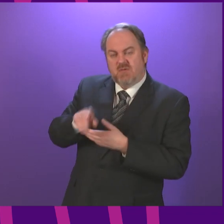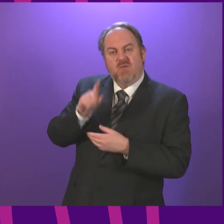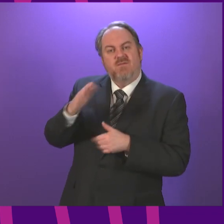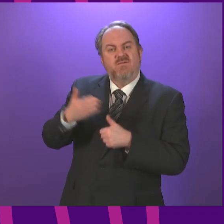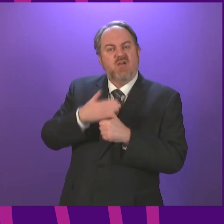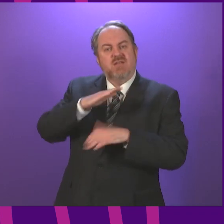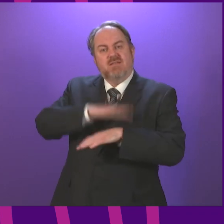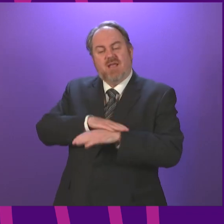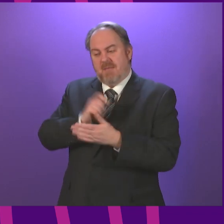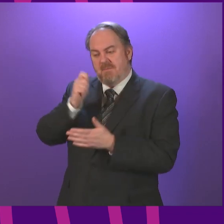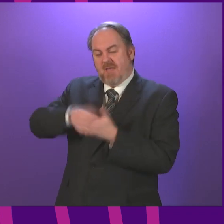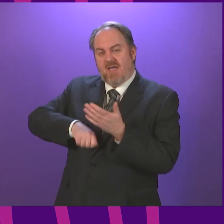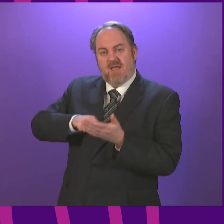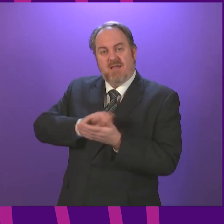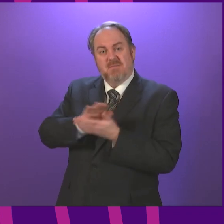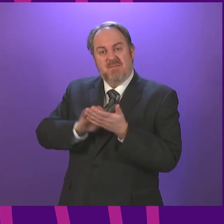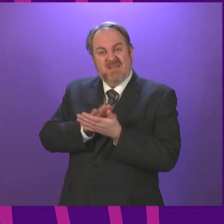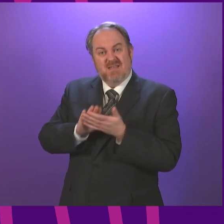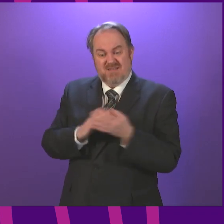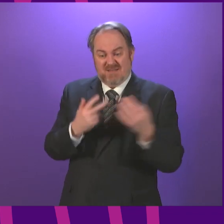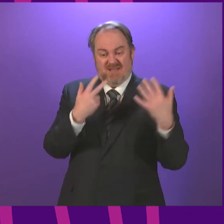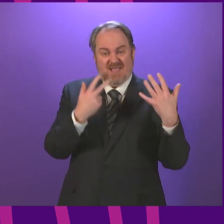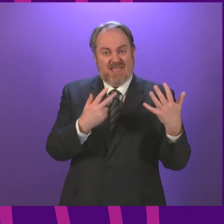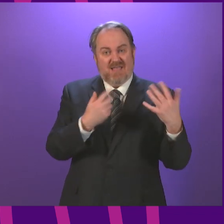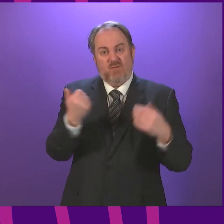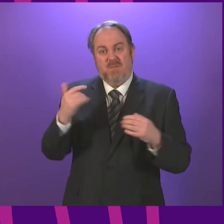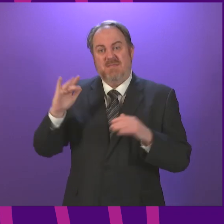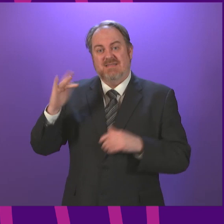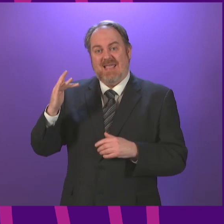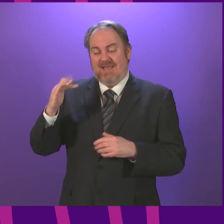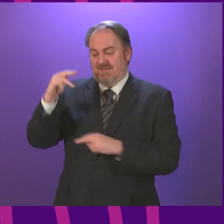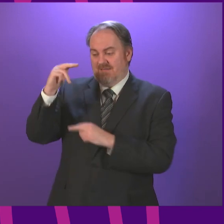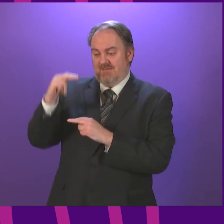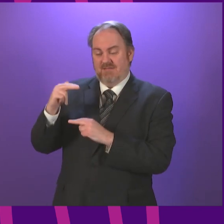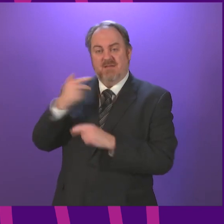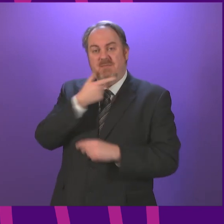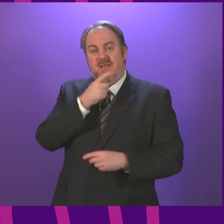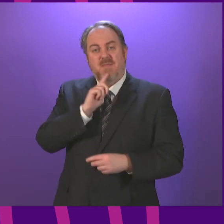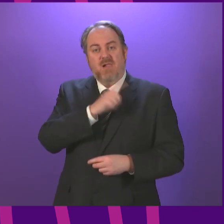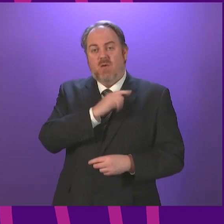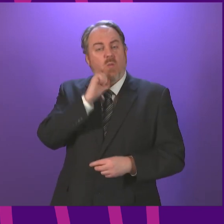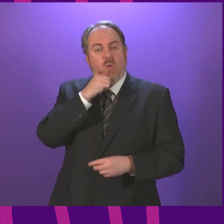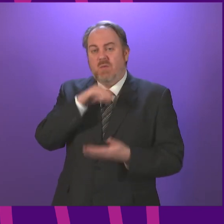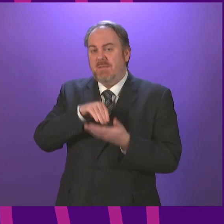an estimated eight out of 10 first-time buyers will pay no LBTT at all. We have taken decisions